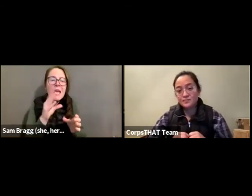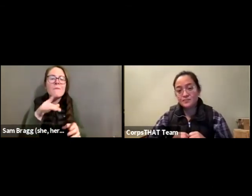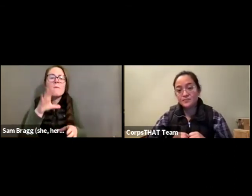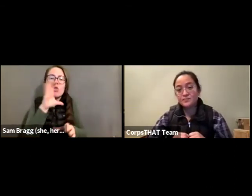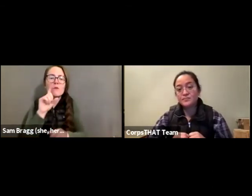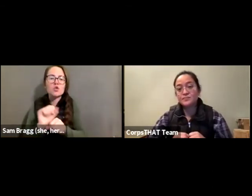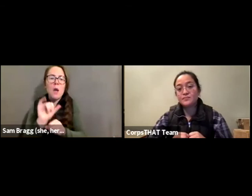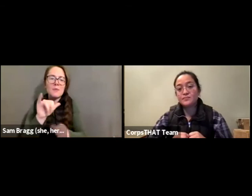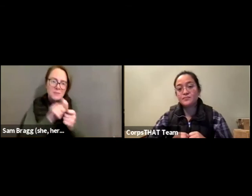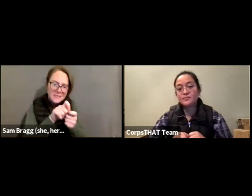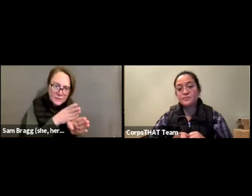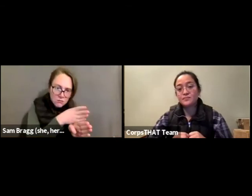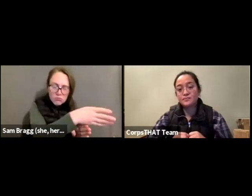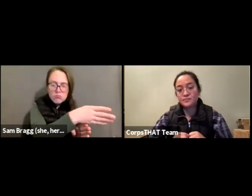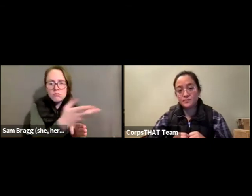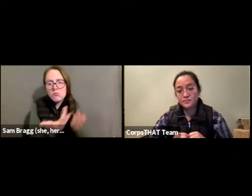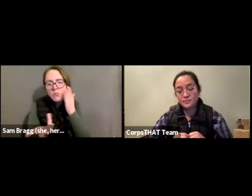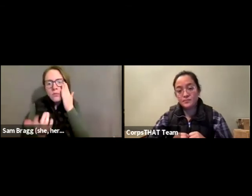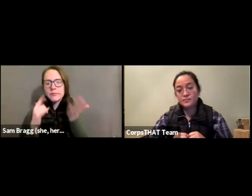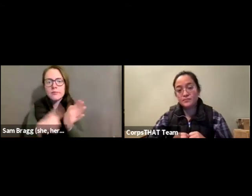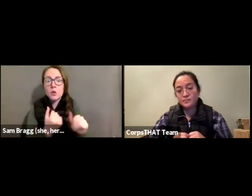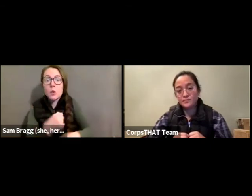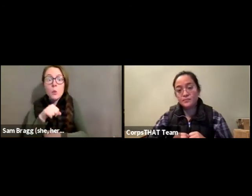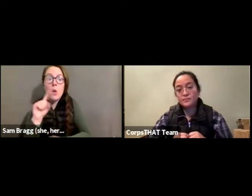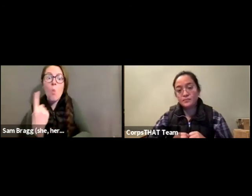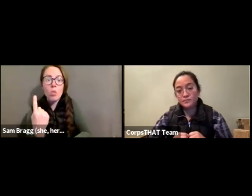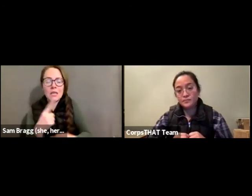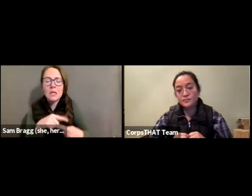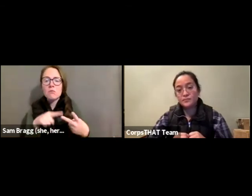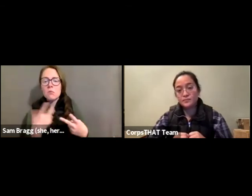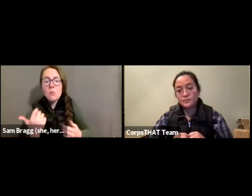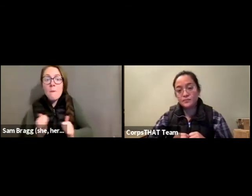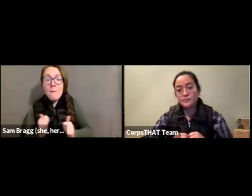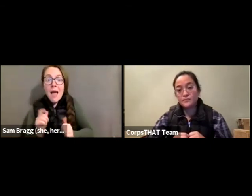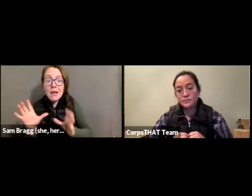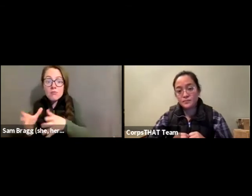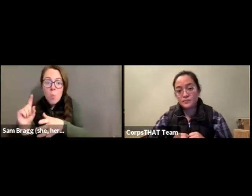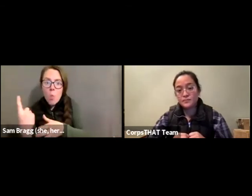look at and a lot of specific things that you can excel in and so white water rafting is only one of